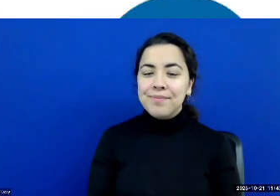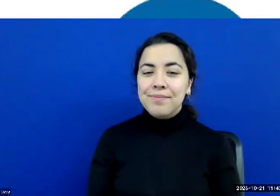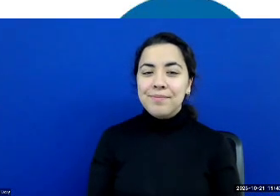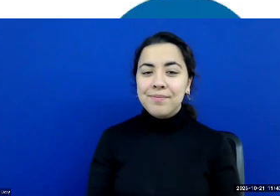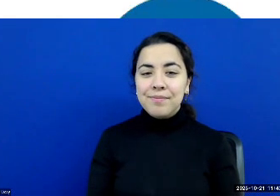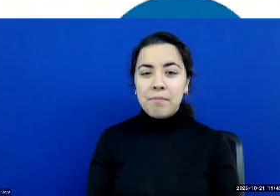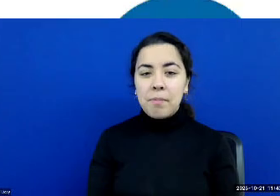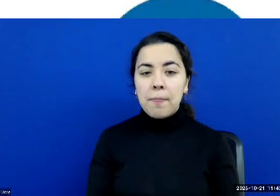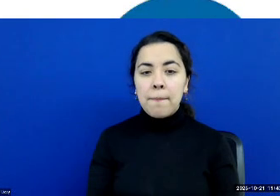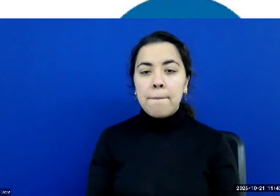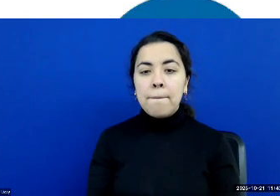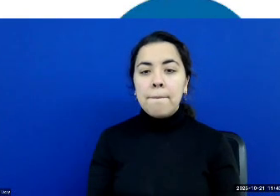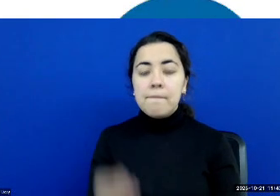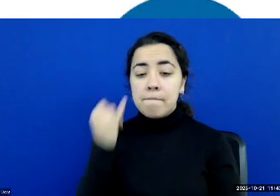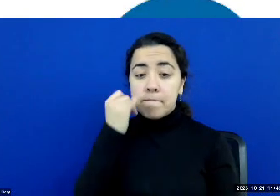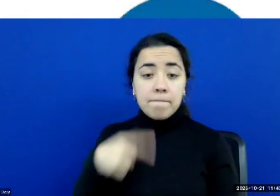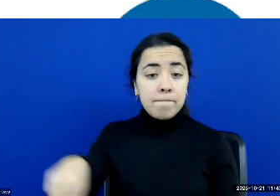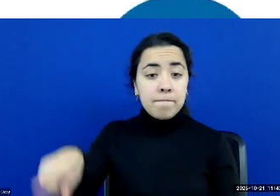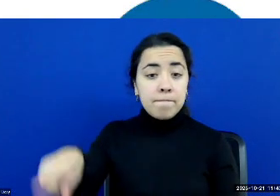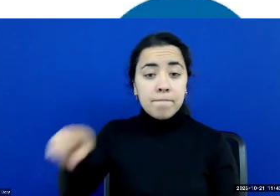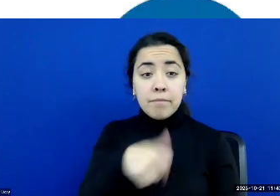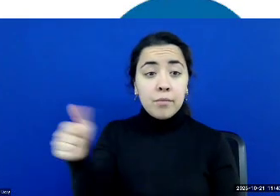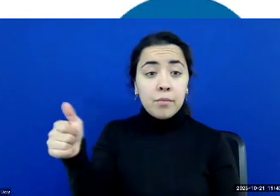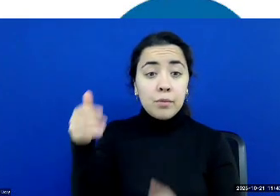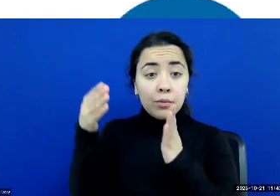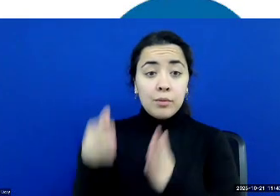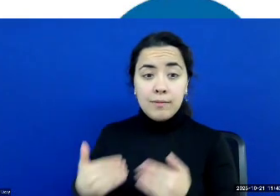Kathleen DeForest: Yeah, no, I… Rachel Paul, IAAP: We'll make sure, and that if anybody